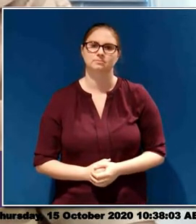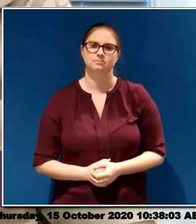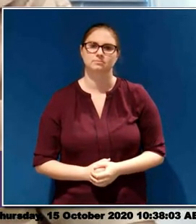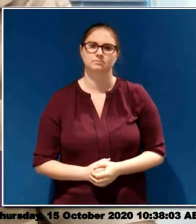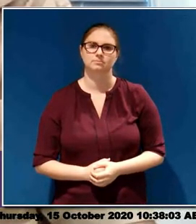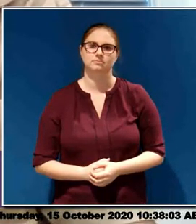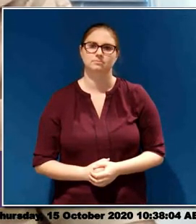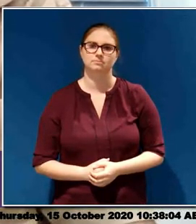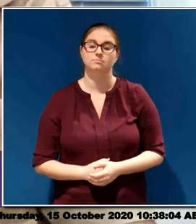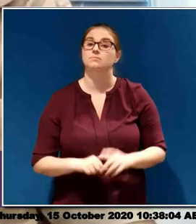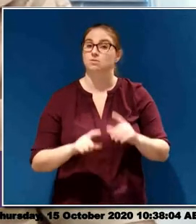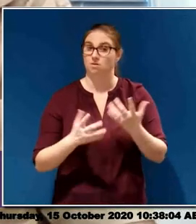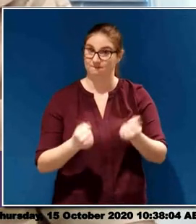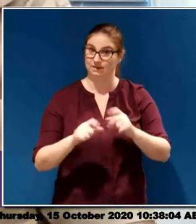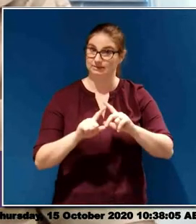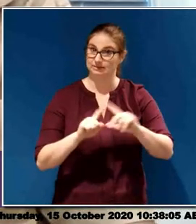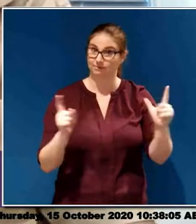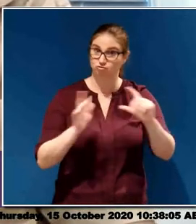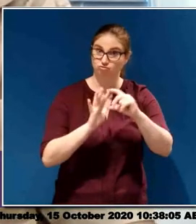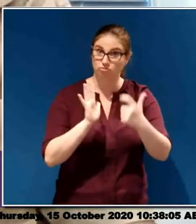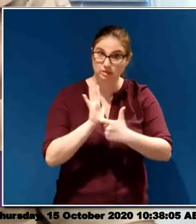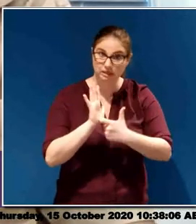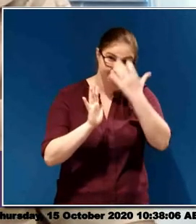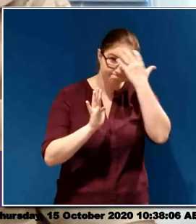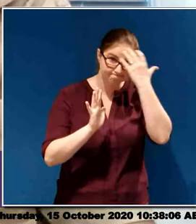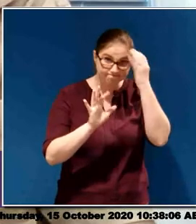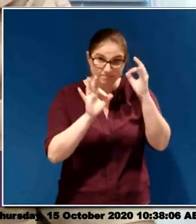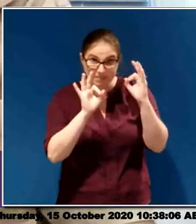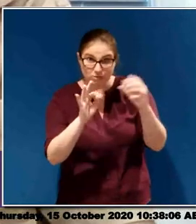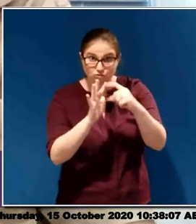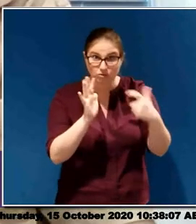specialists to try and help Jack around this time, is that right?